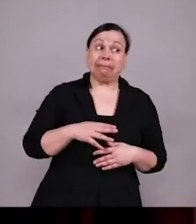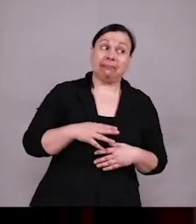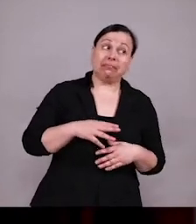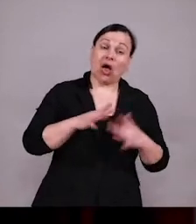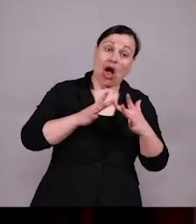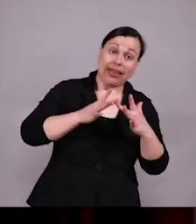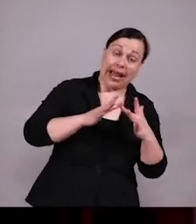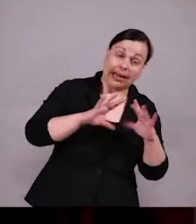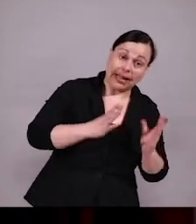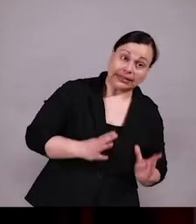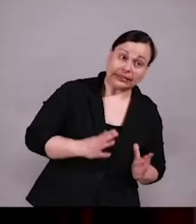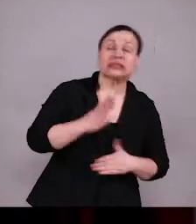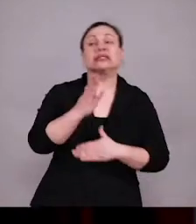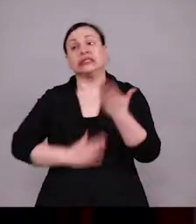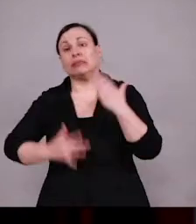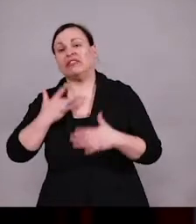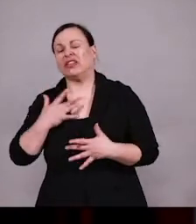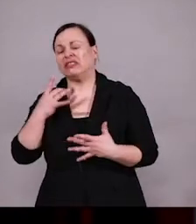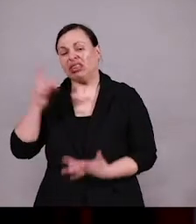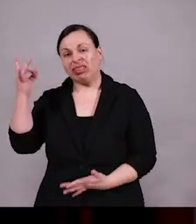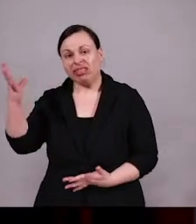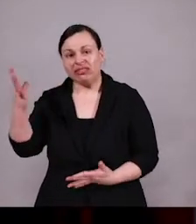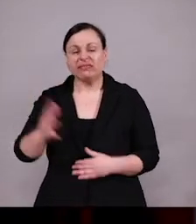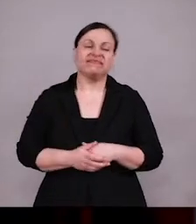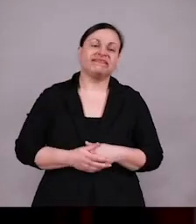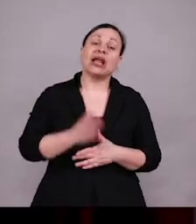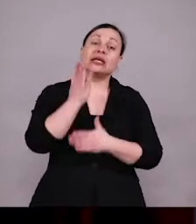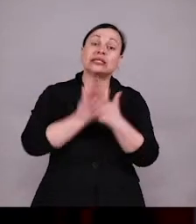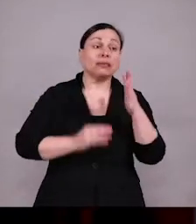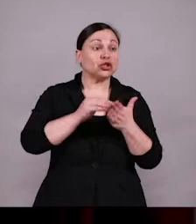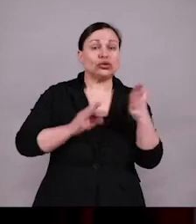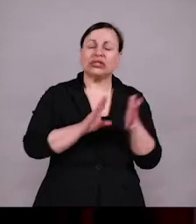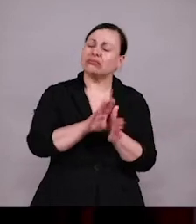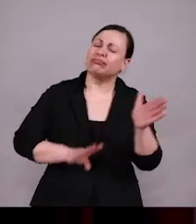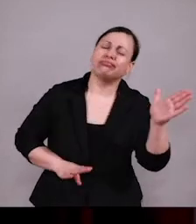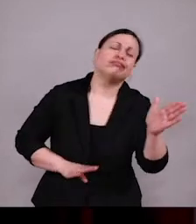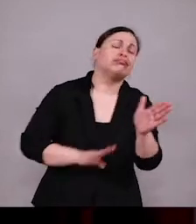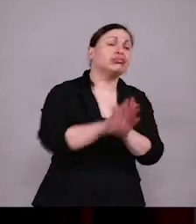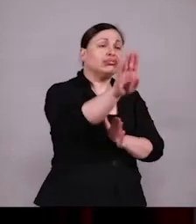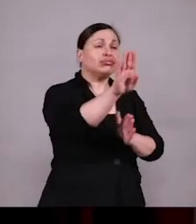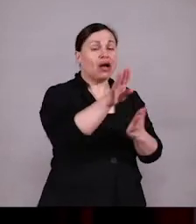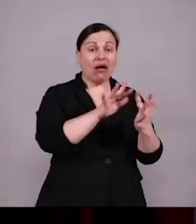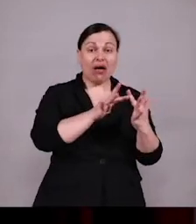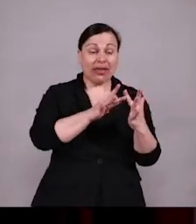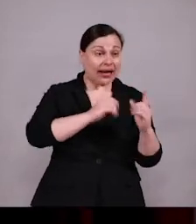some have found them arduous. Some have thrived in the remote learning environments, and some have not.